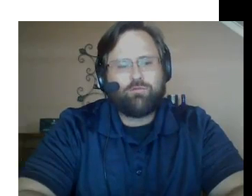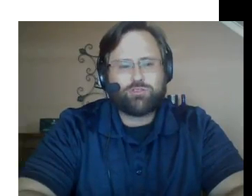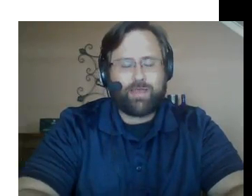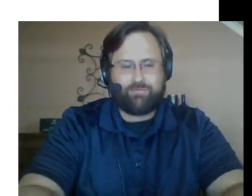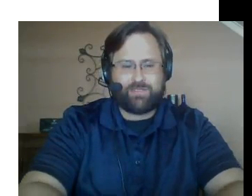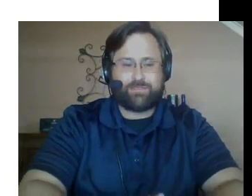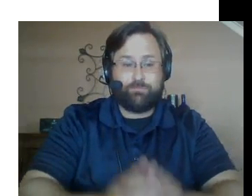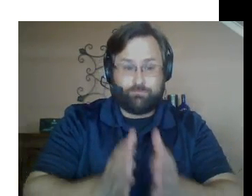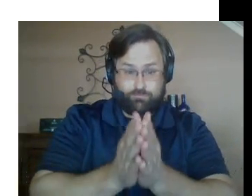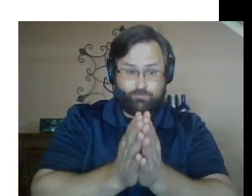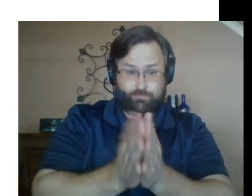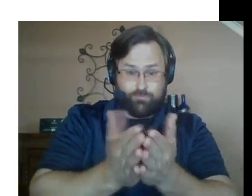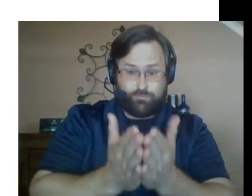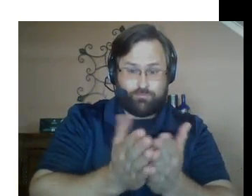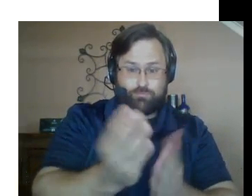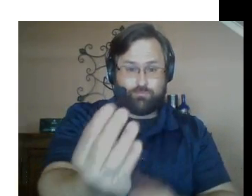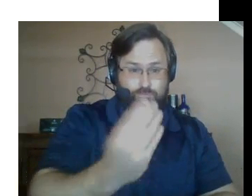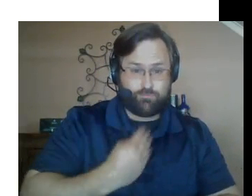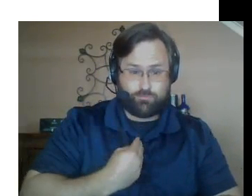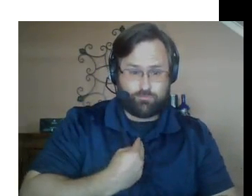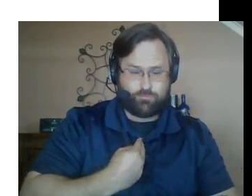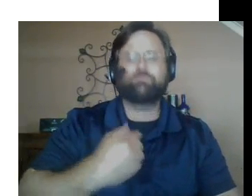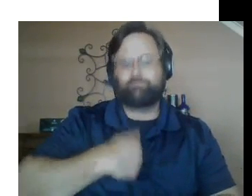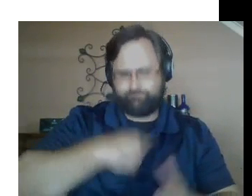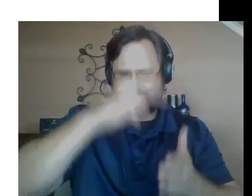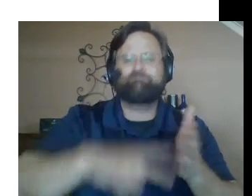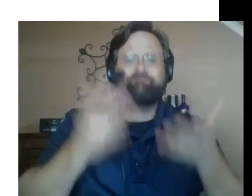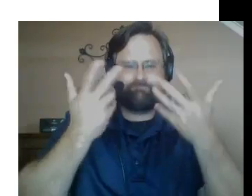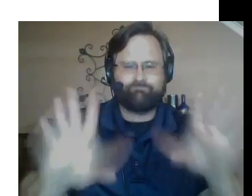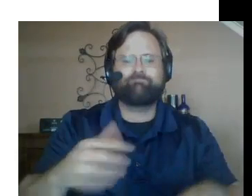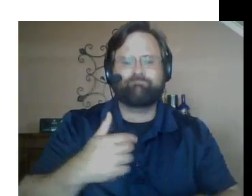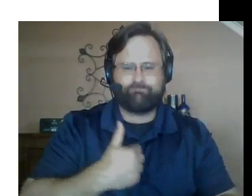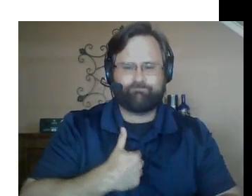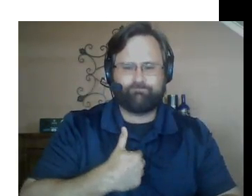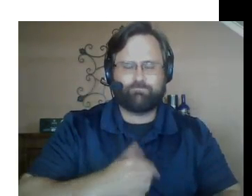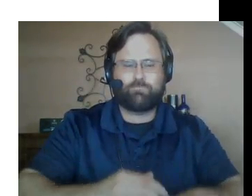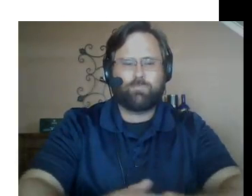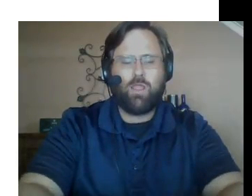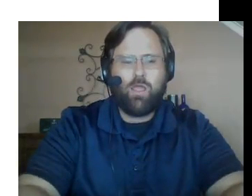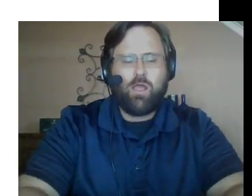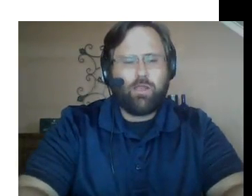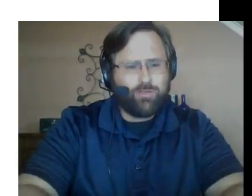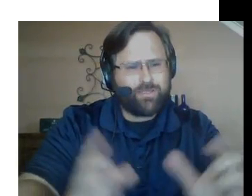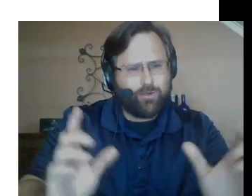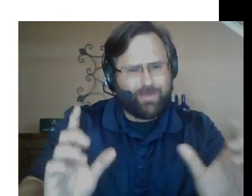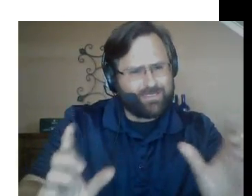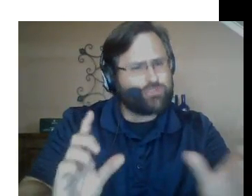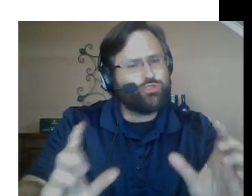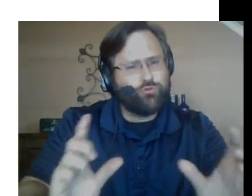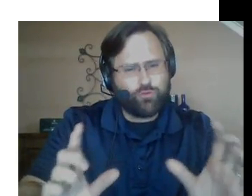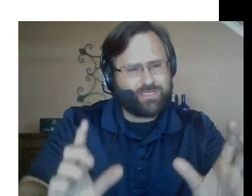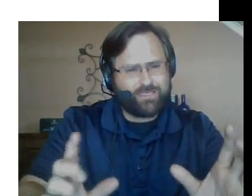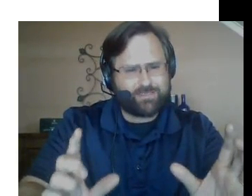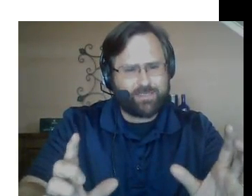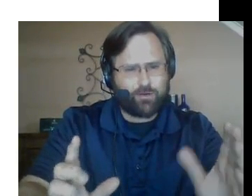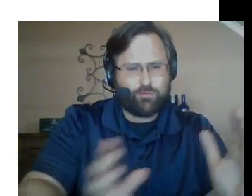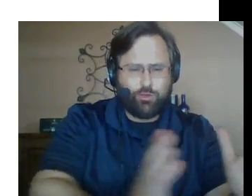first we have this notice that there are basically two full sentences here